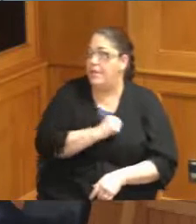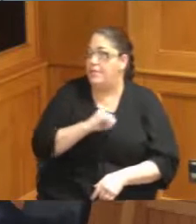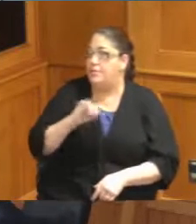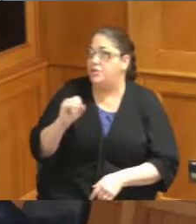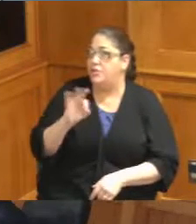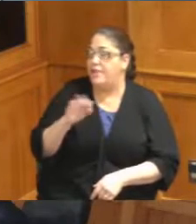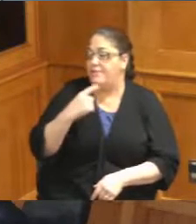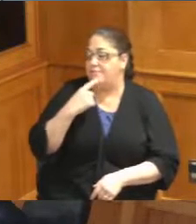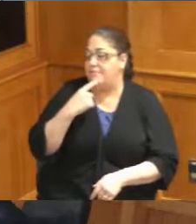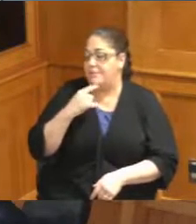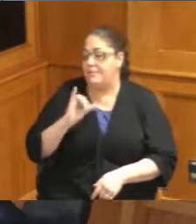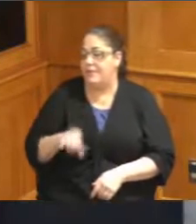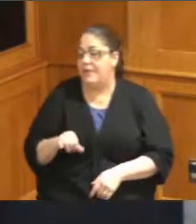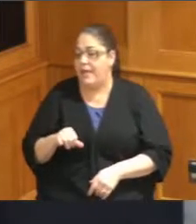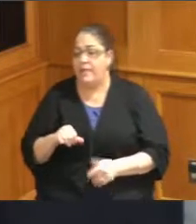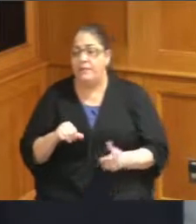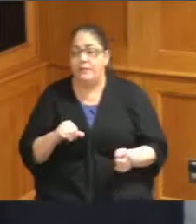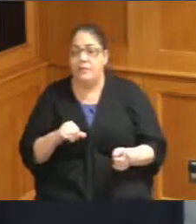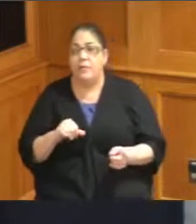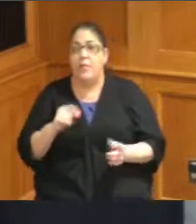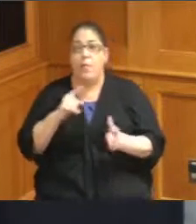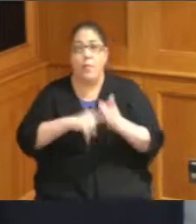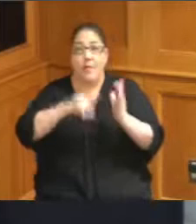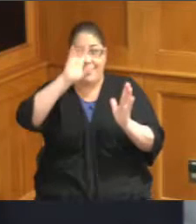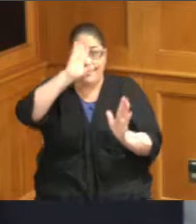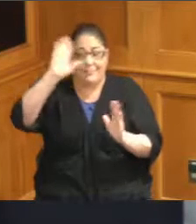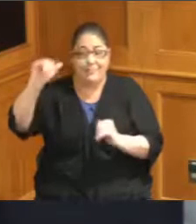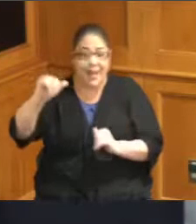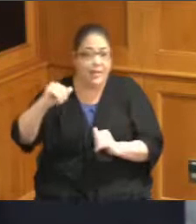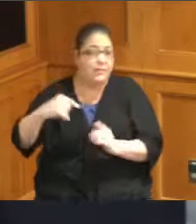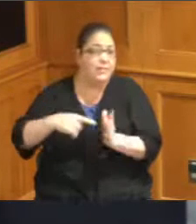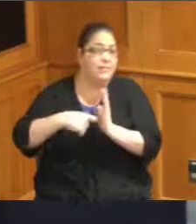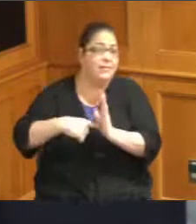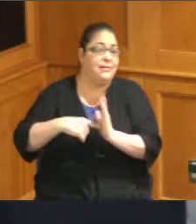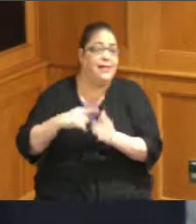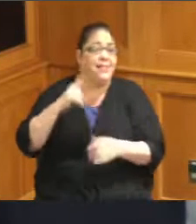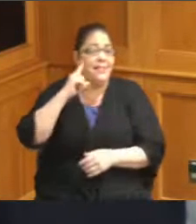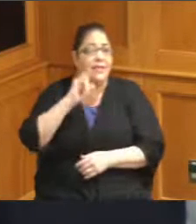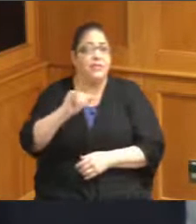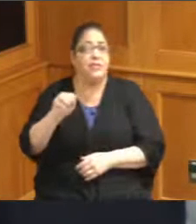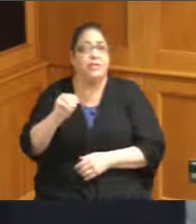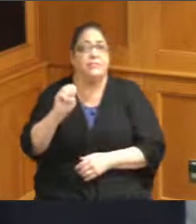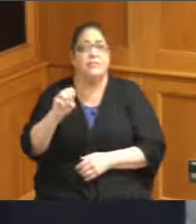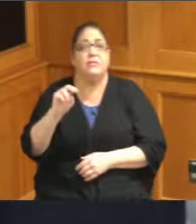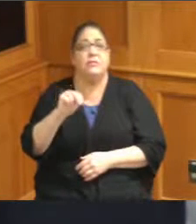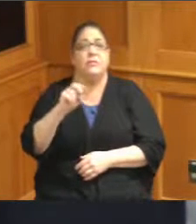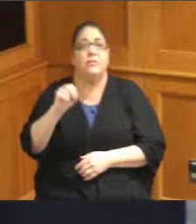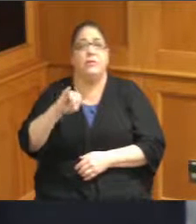in in terms of what we're expecting on that I think James Noyes is here is I think there is